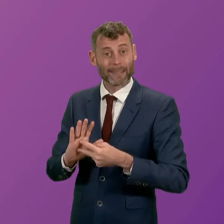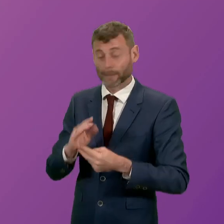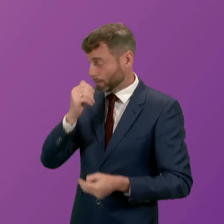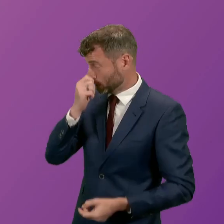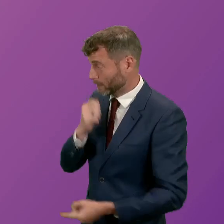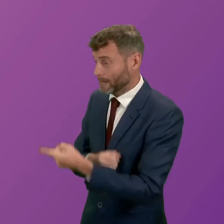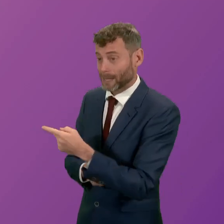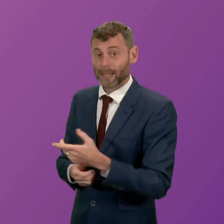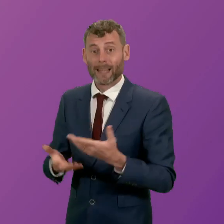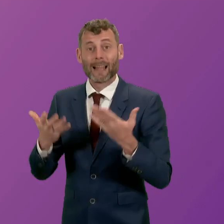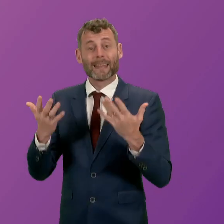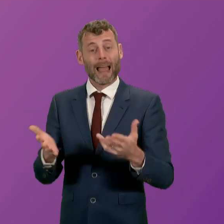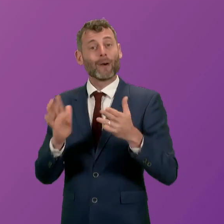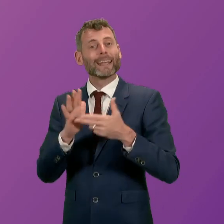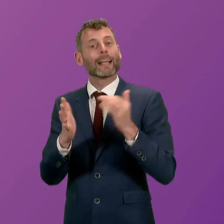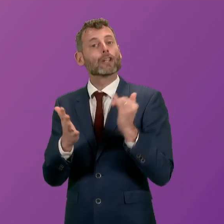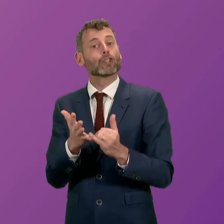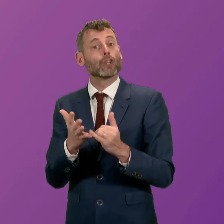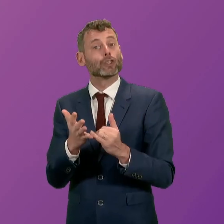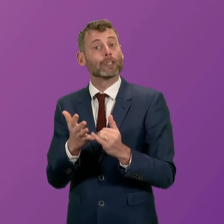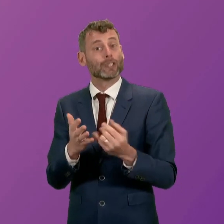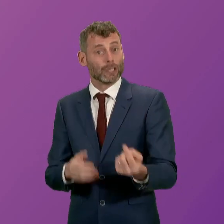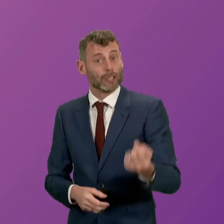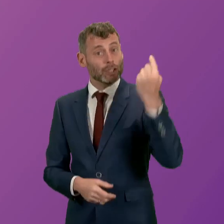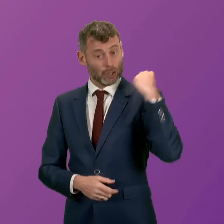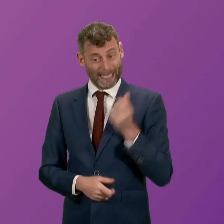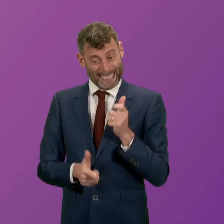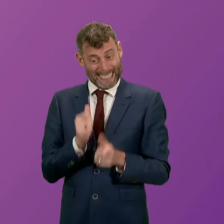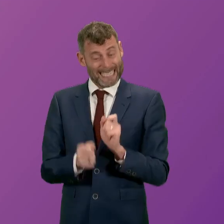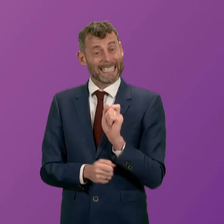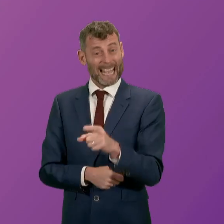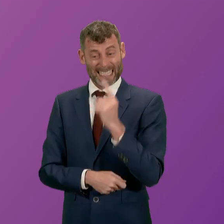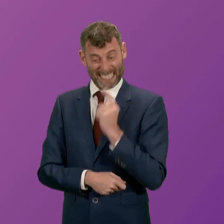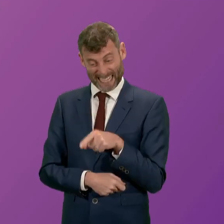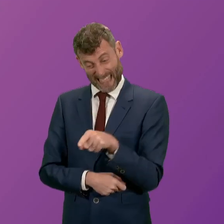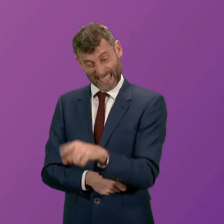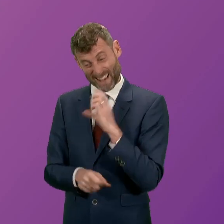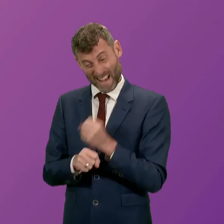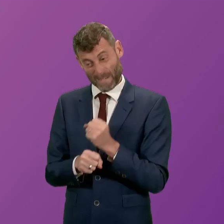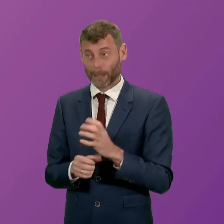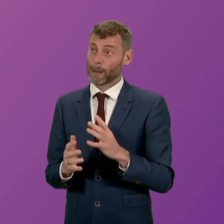know what Nicola Sturgeon really thought of her Government’s big plan. She said: